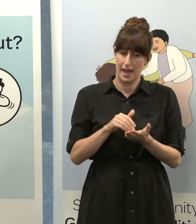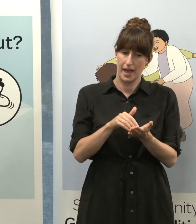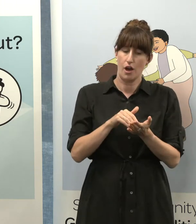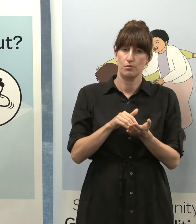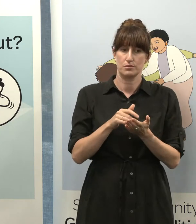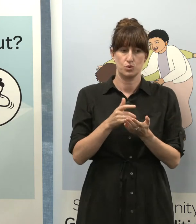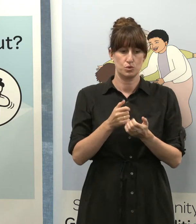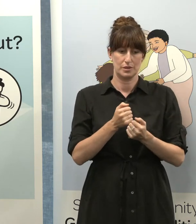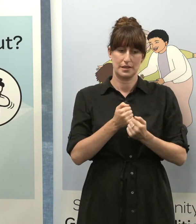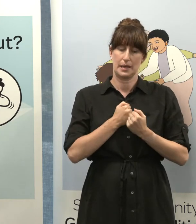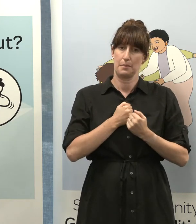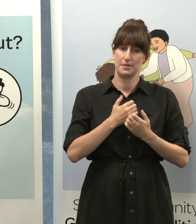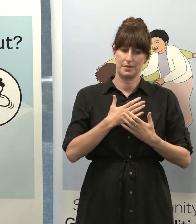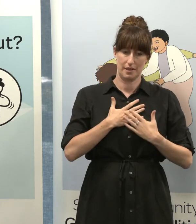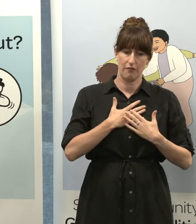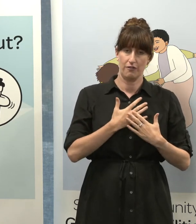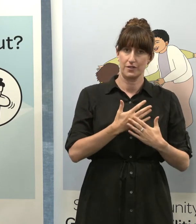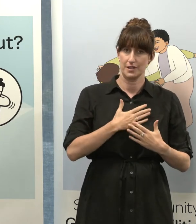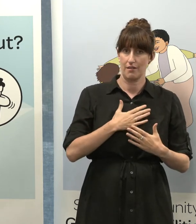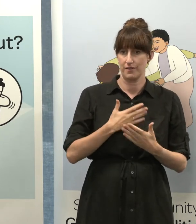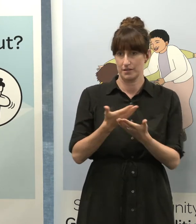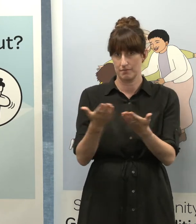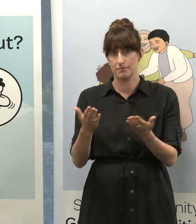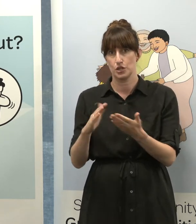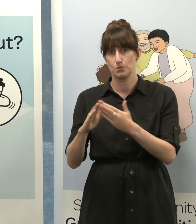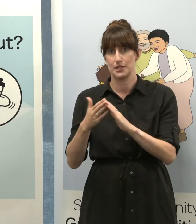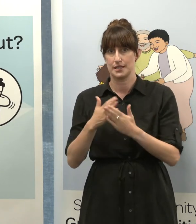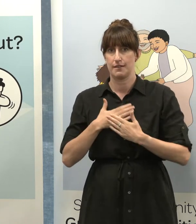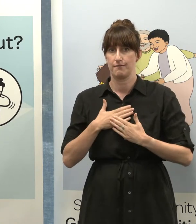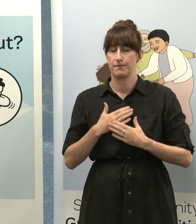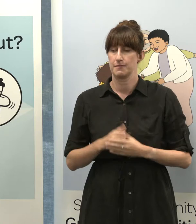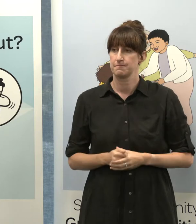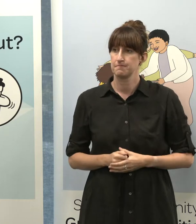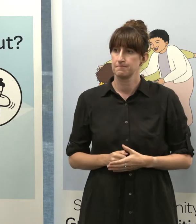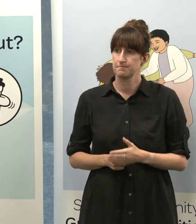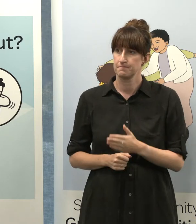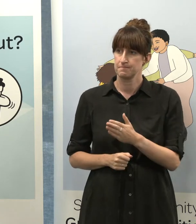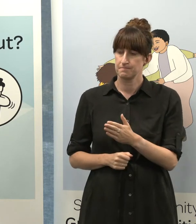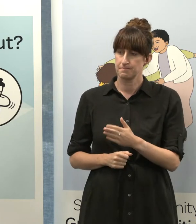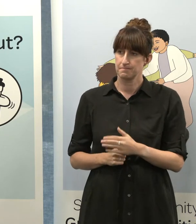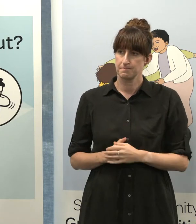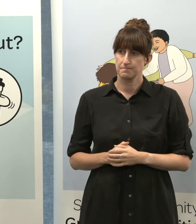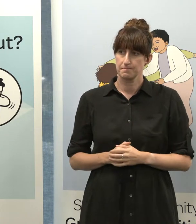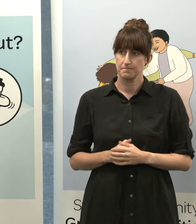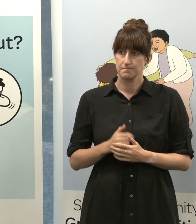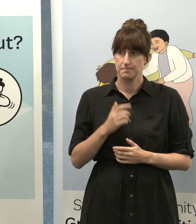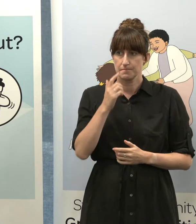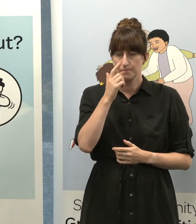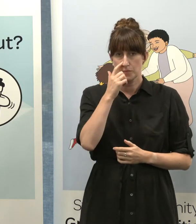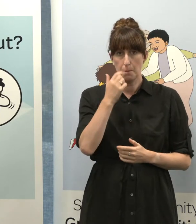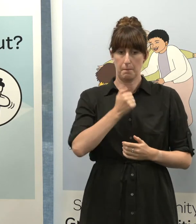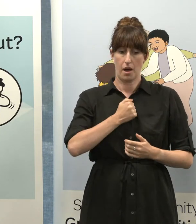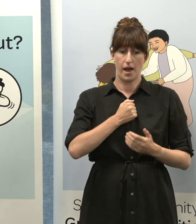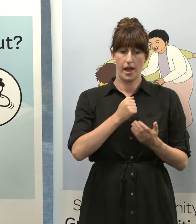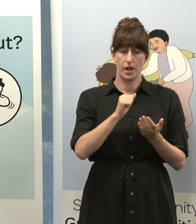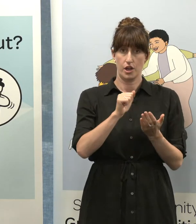Those rapid antigen tests are there for a purpose and they are there for people to use to help keep themselves and others